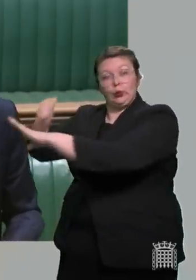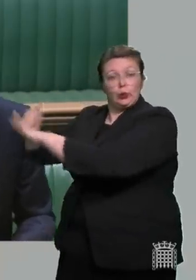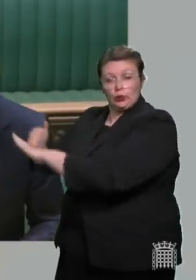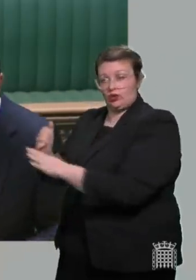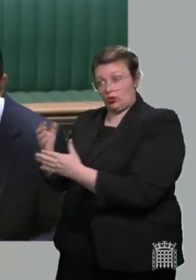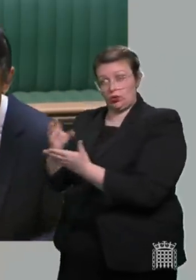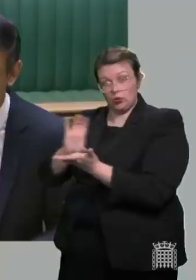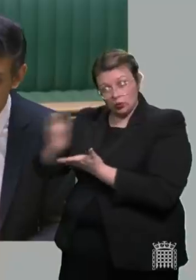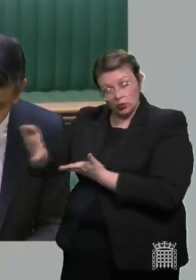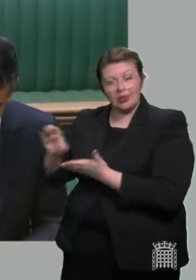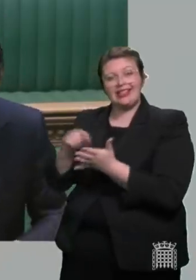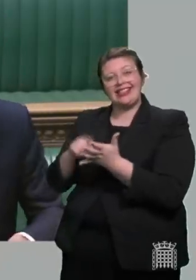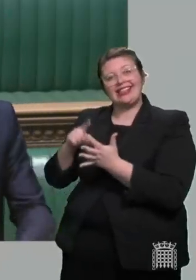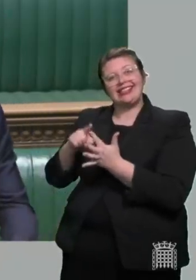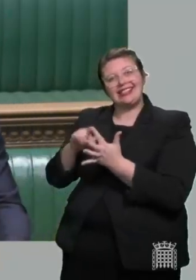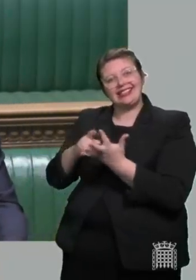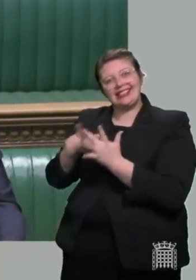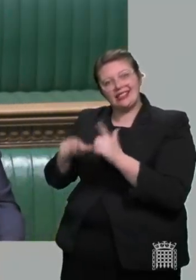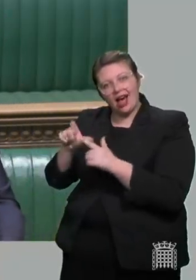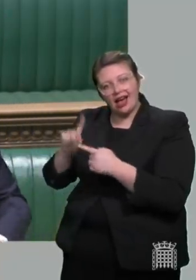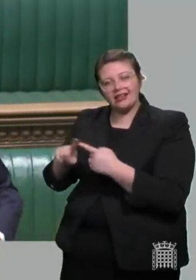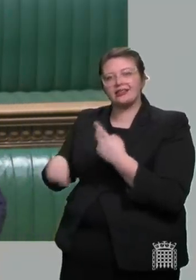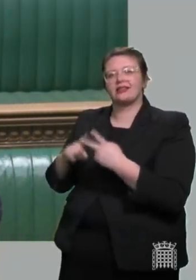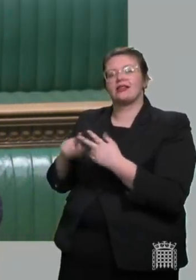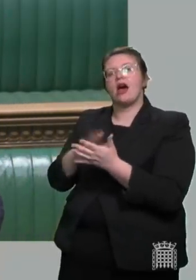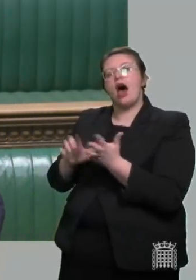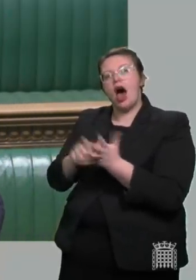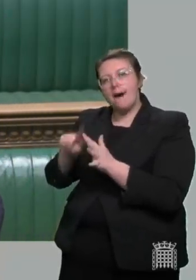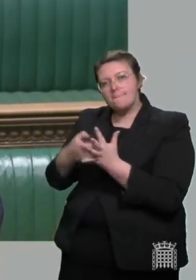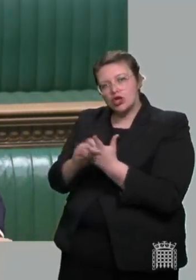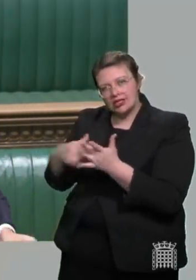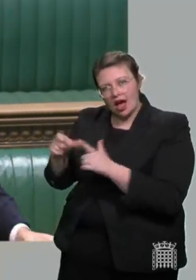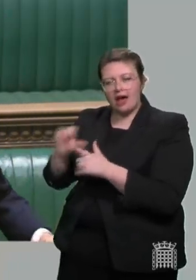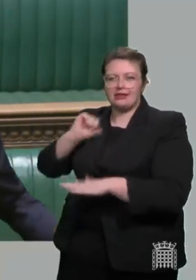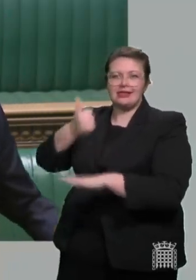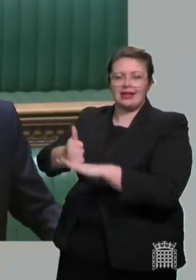in Teesside and Humberside. In November, I announced that we would launch a world-leading